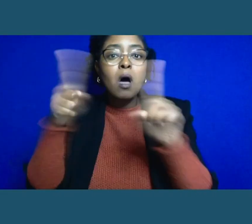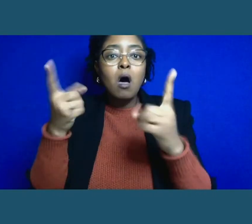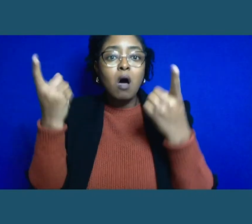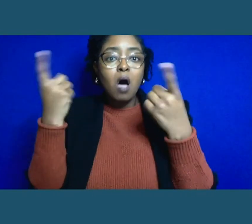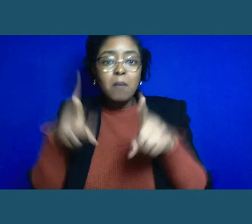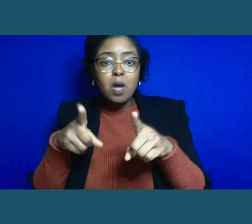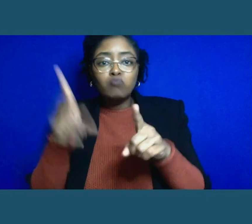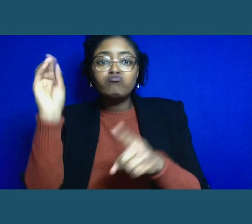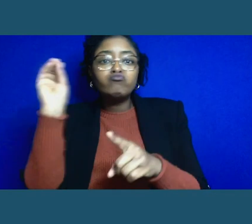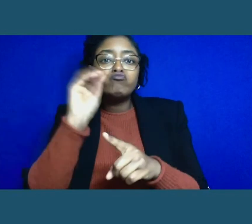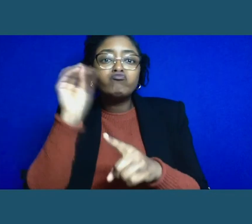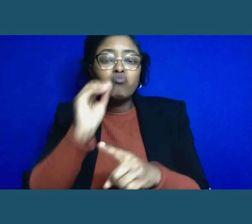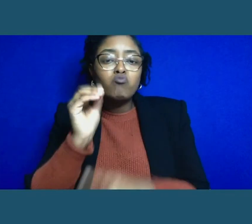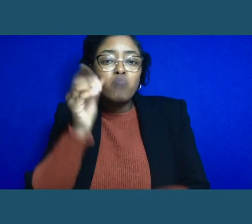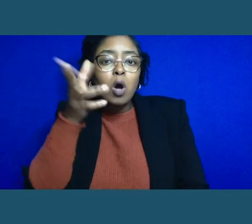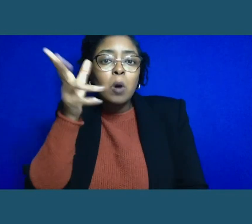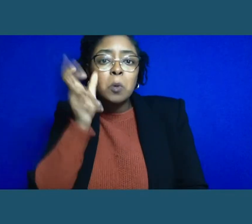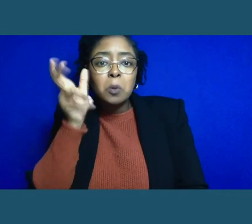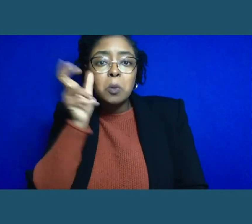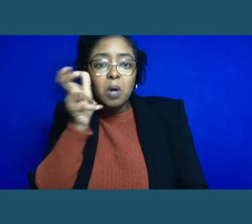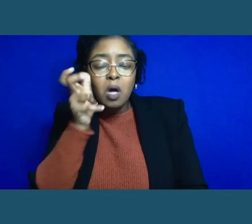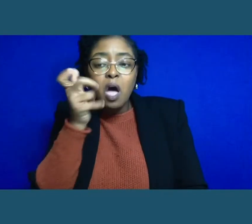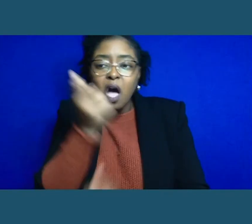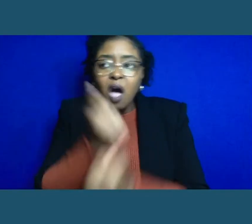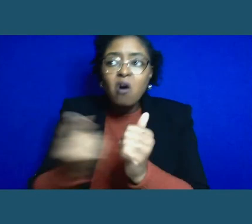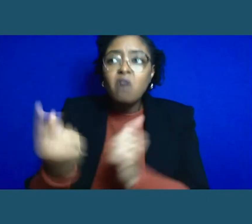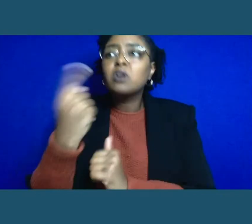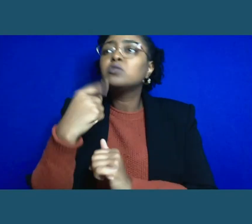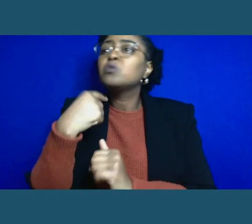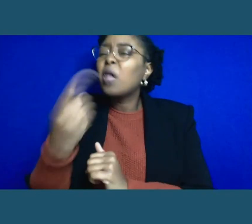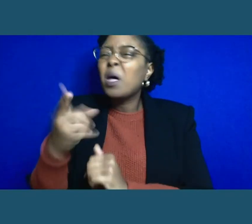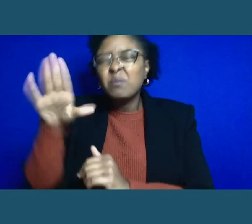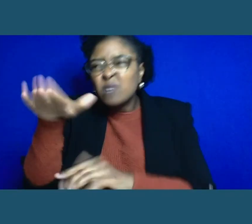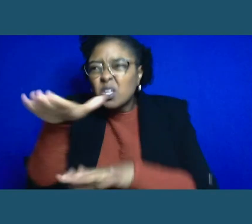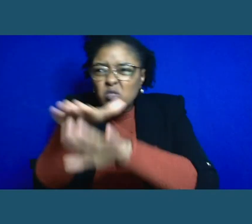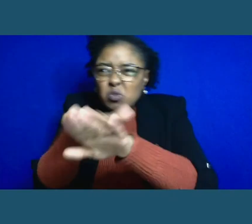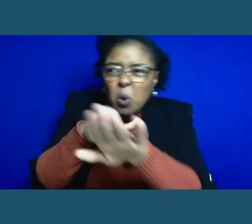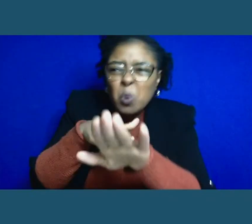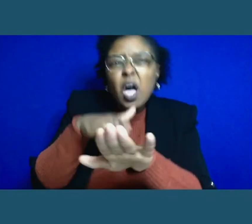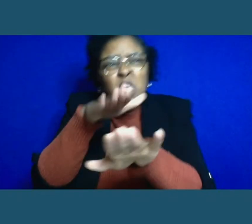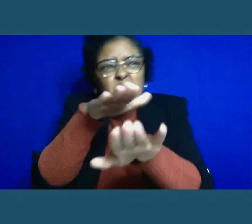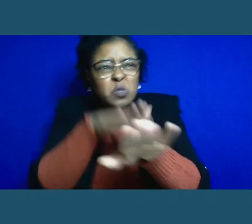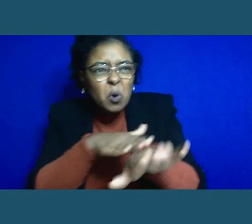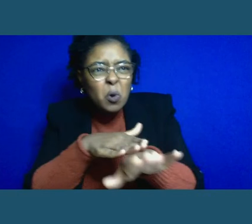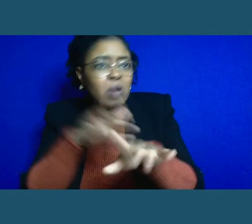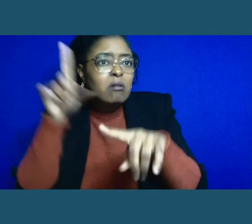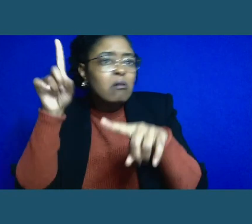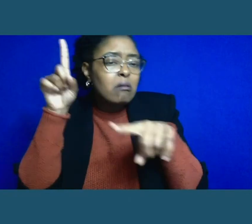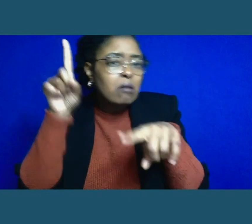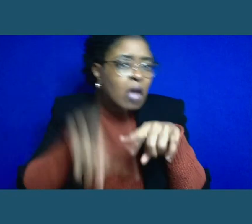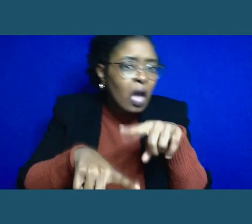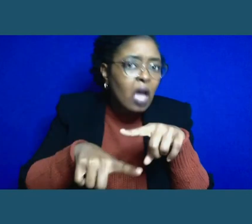ran into a solid brick wall. No one listened to him. Instead, he